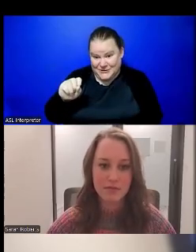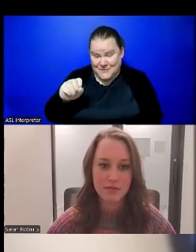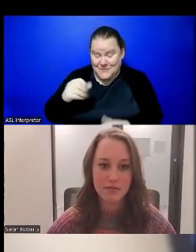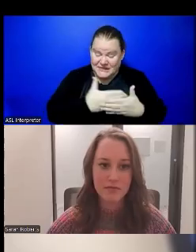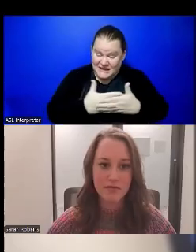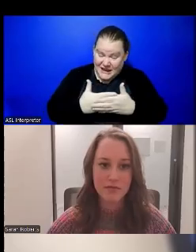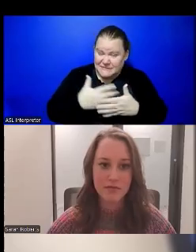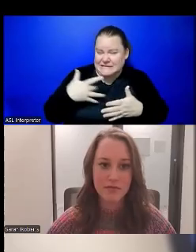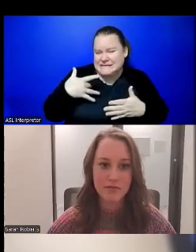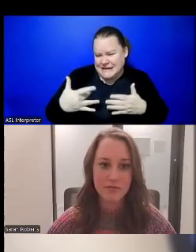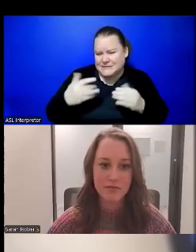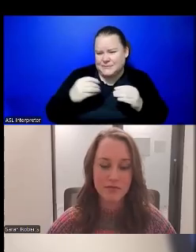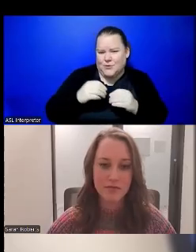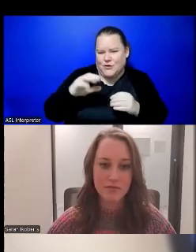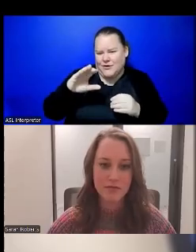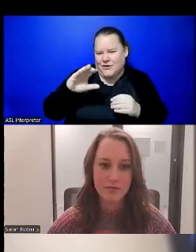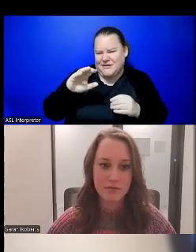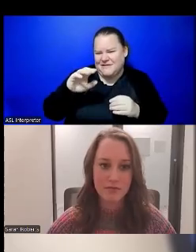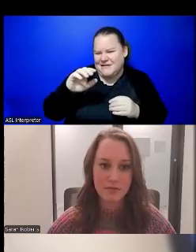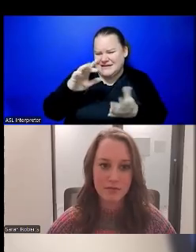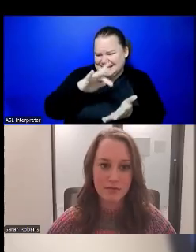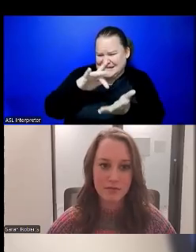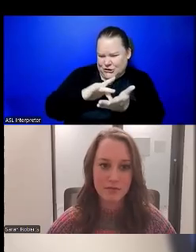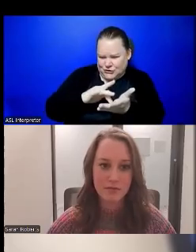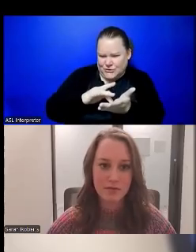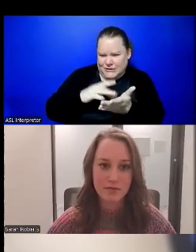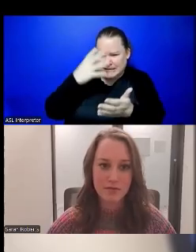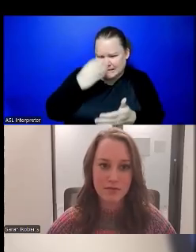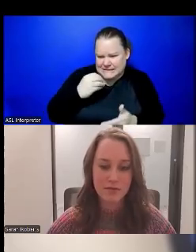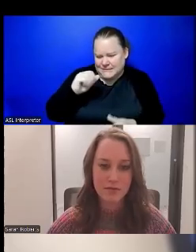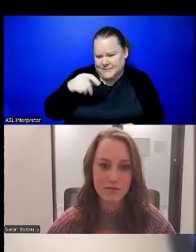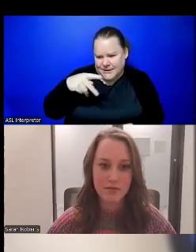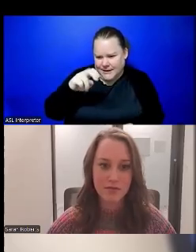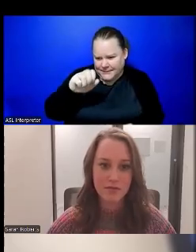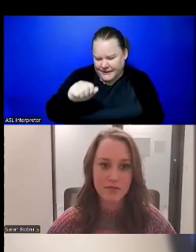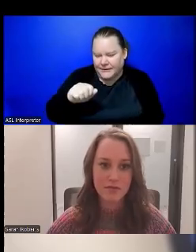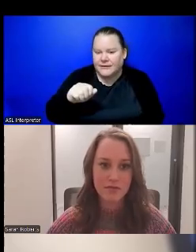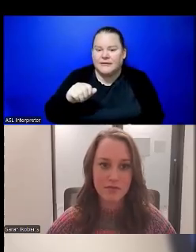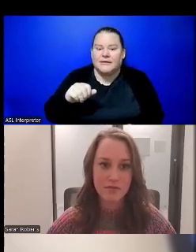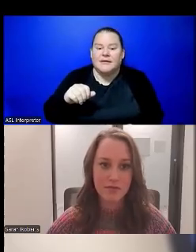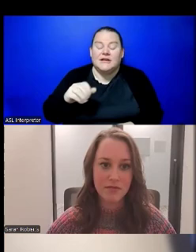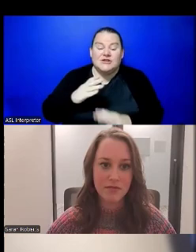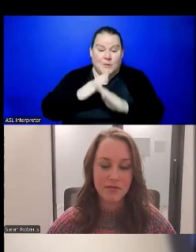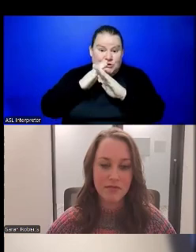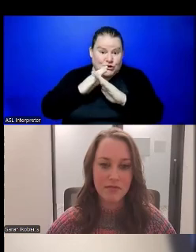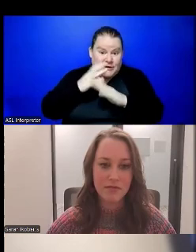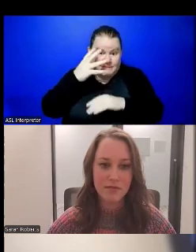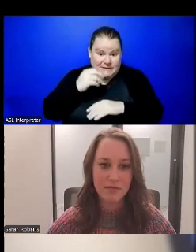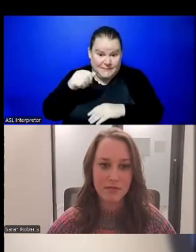central sleep apnea, but also can see obstructive sleep apnea. Obstructive sleep apnea is coming more from when the upper